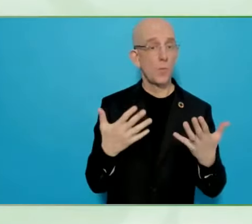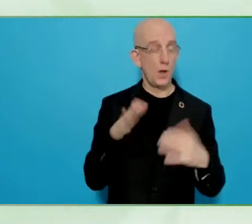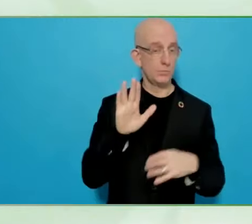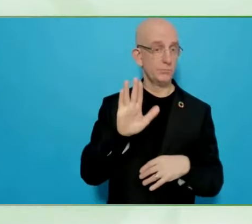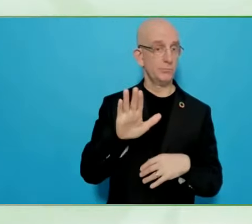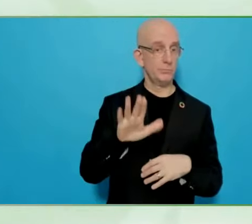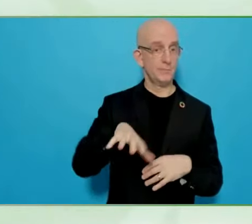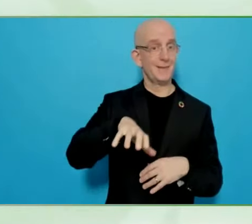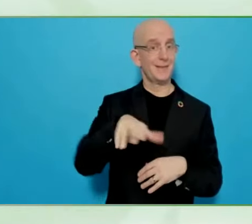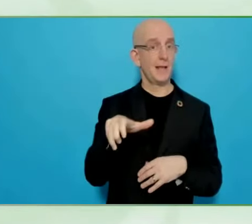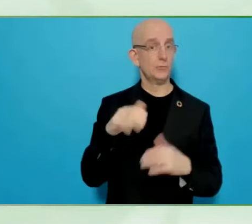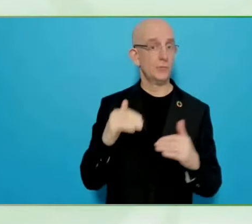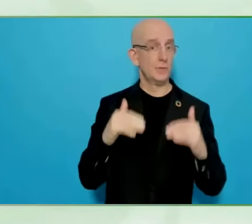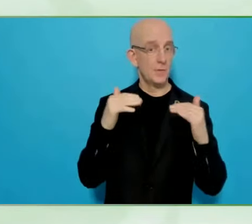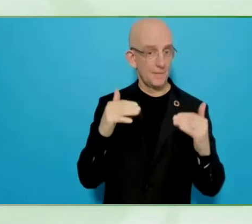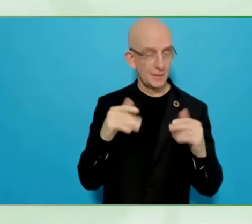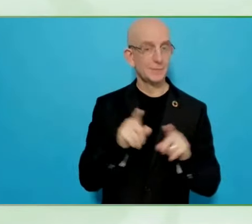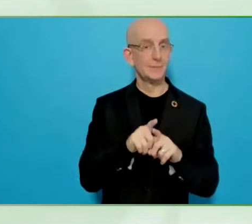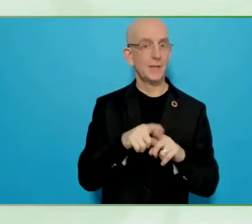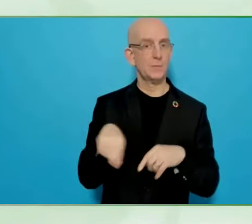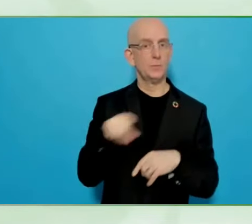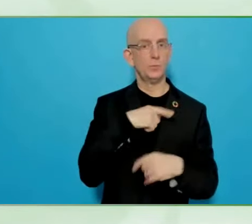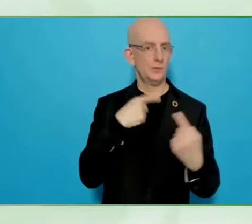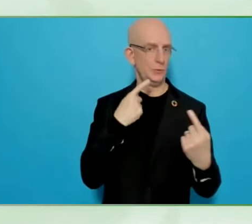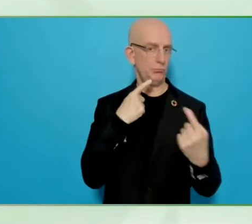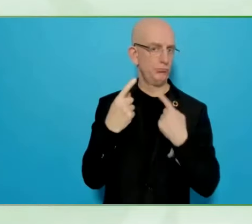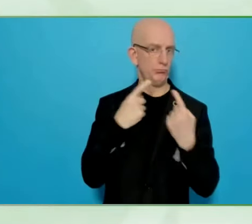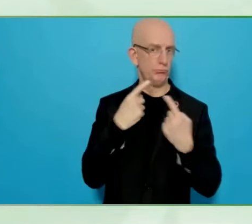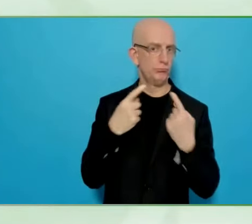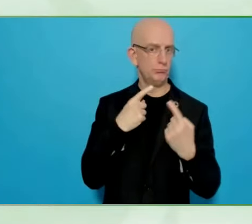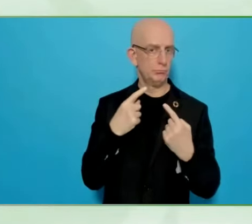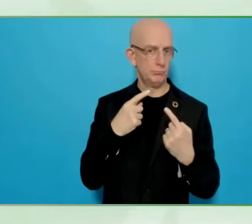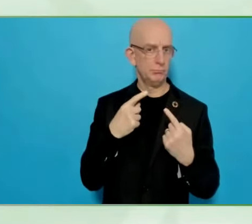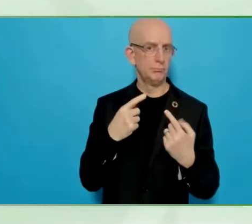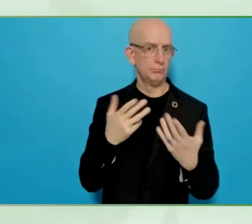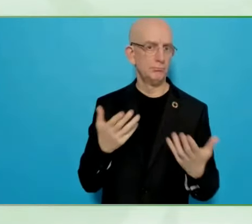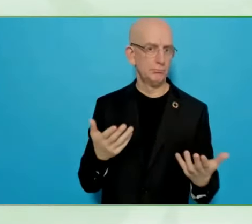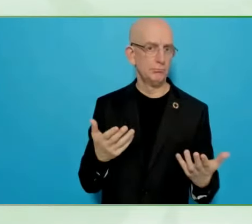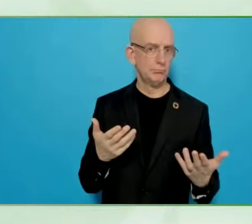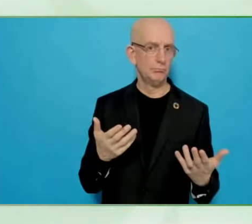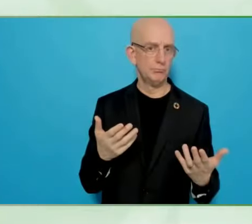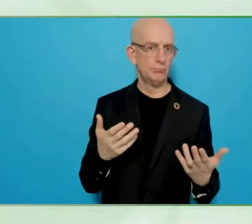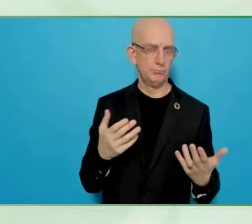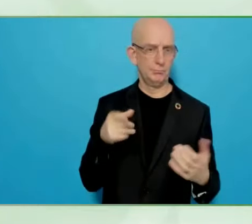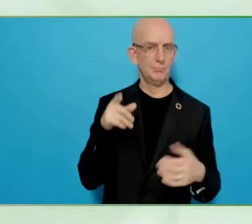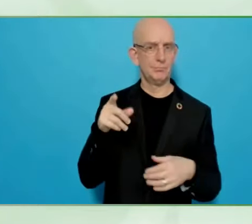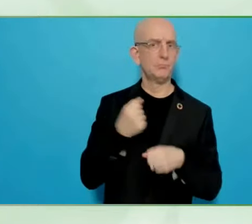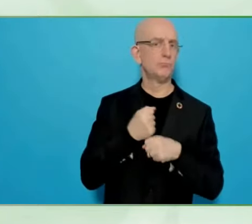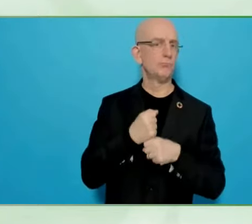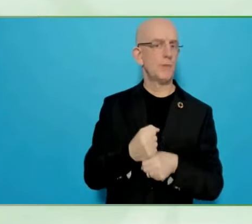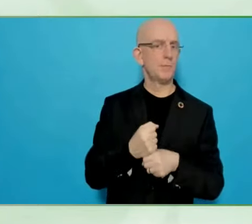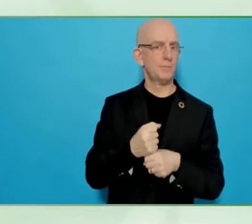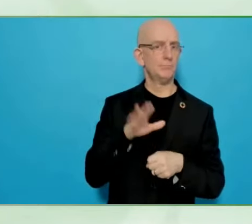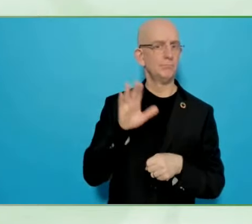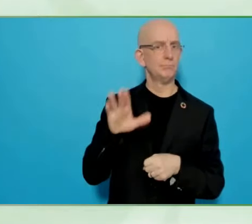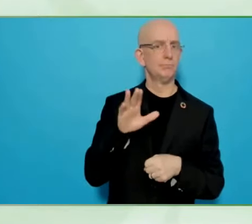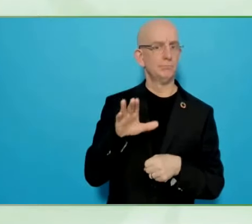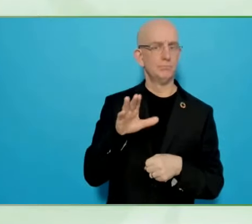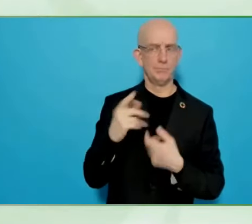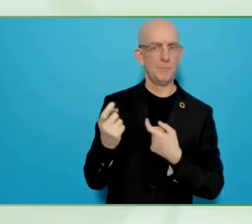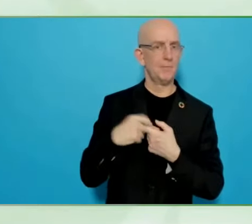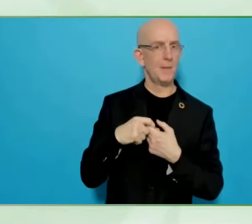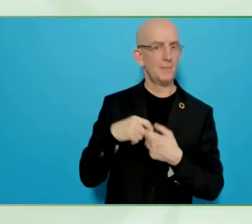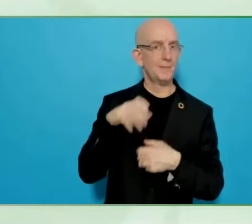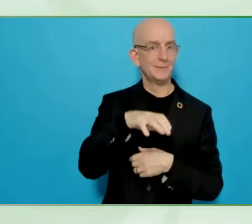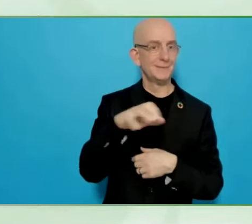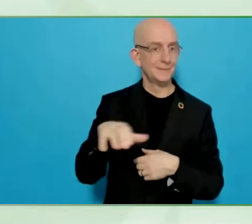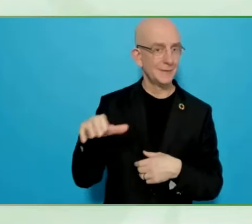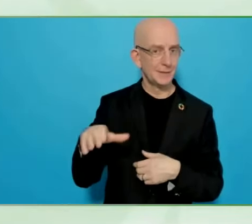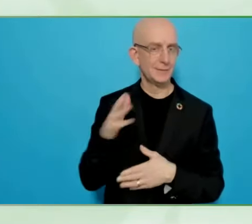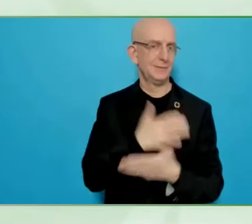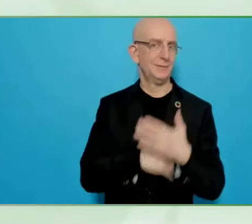platform so you can contact our colleagues, I do not know if they